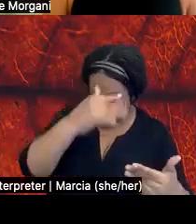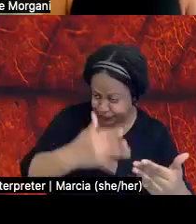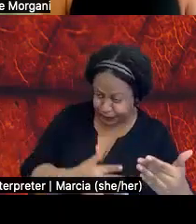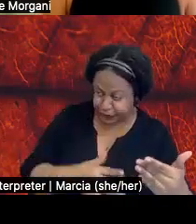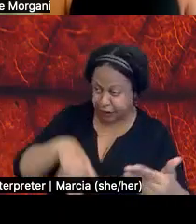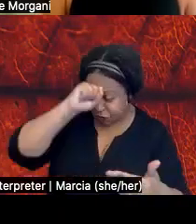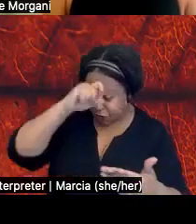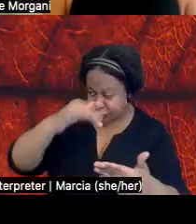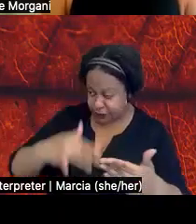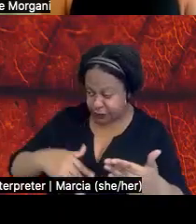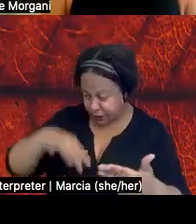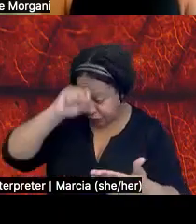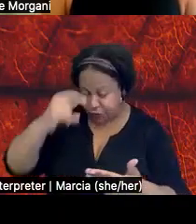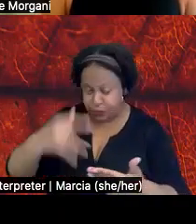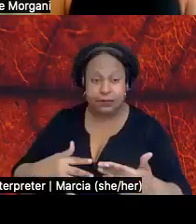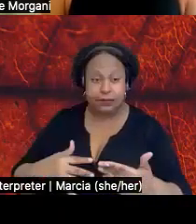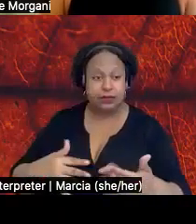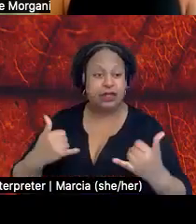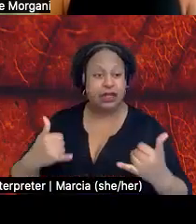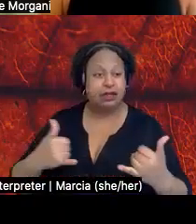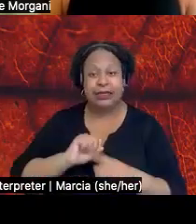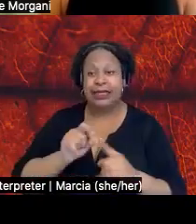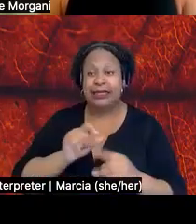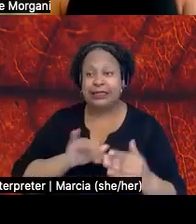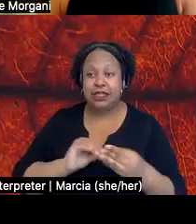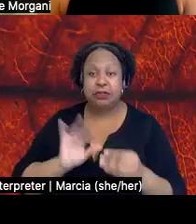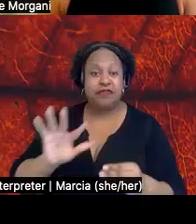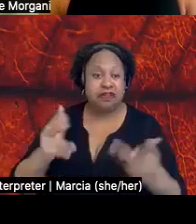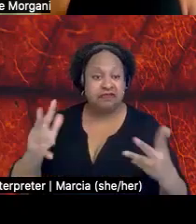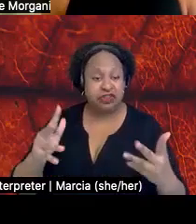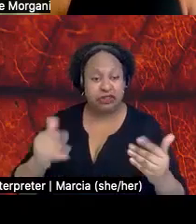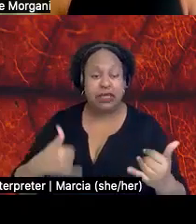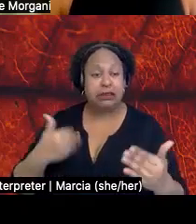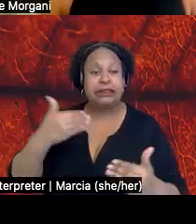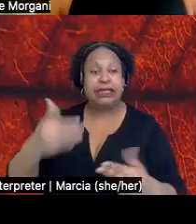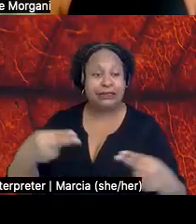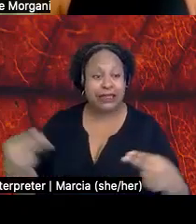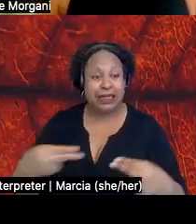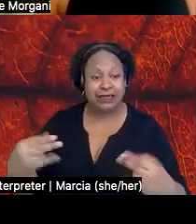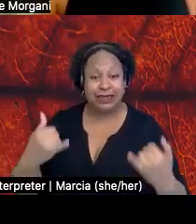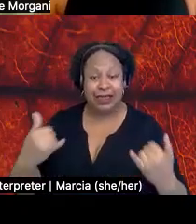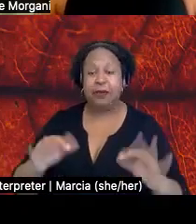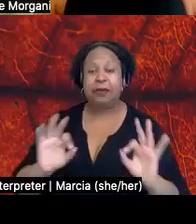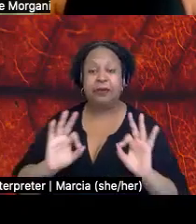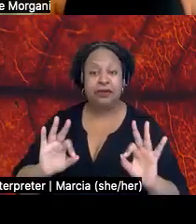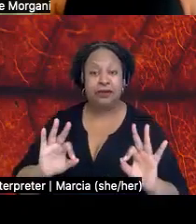And that's it for case study number five, we can go to the next slide and move to some questions.